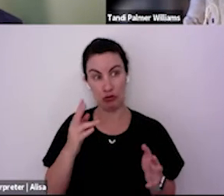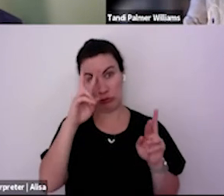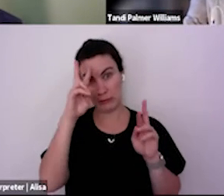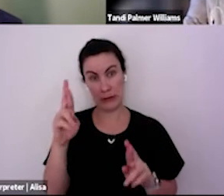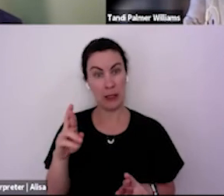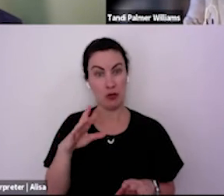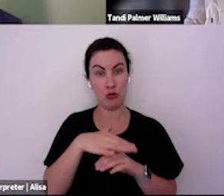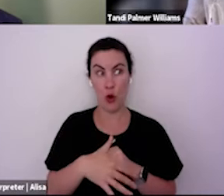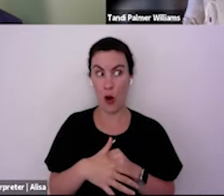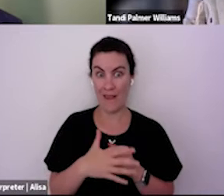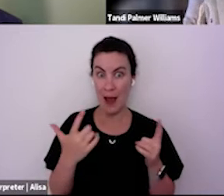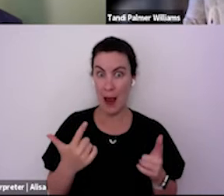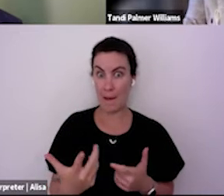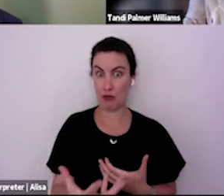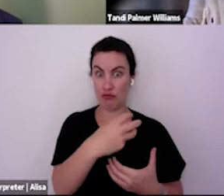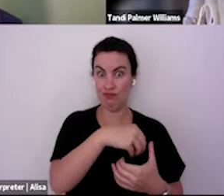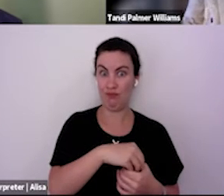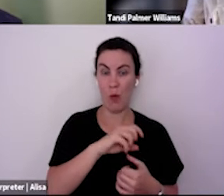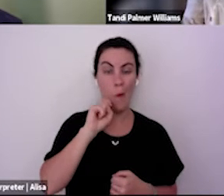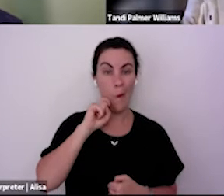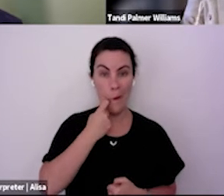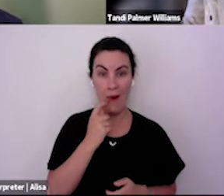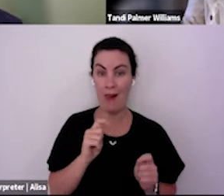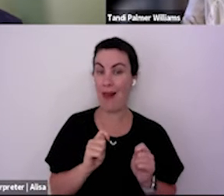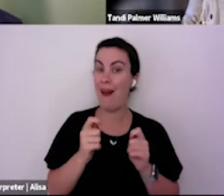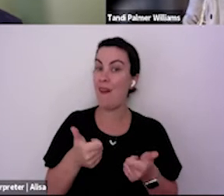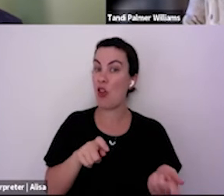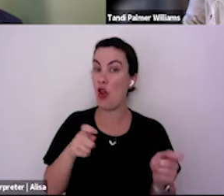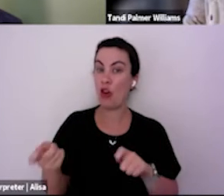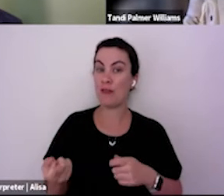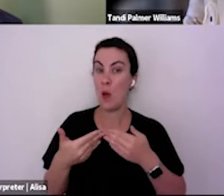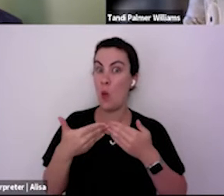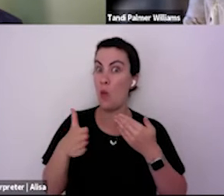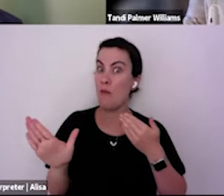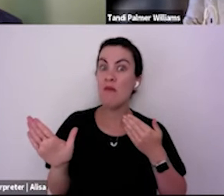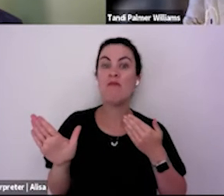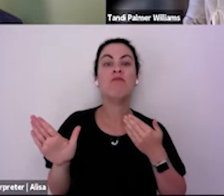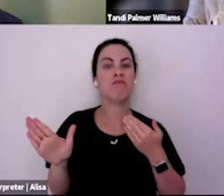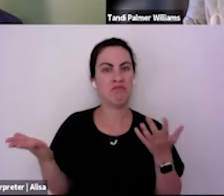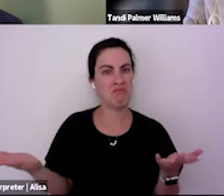that we are likely to see particularly in a post-lockdown environment. I think that's why.